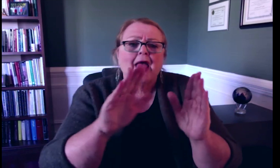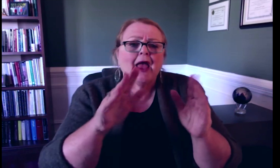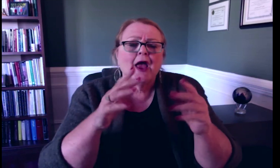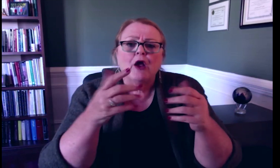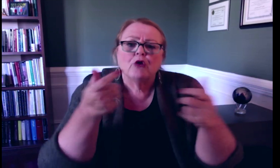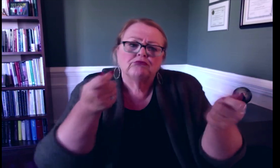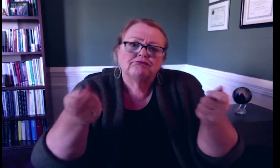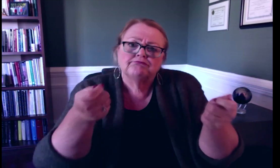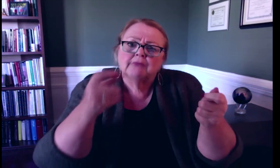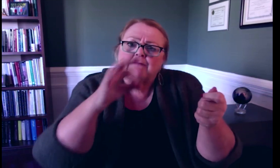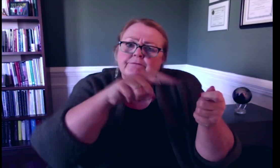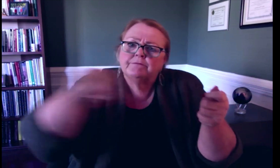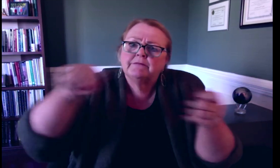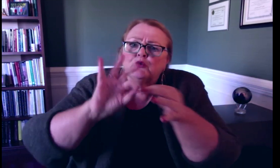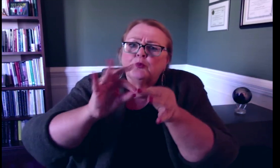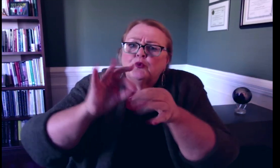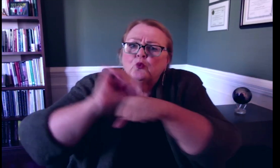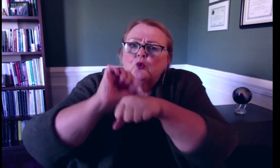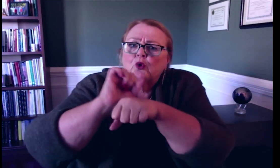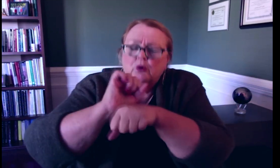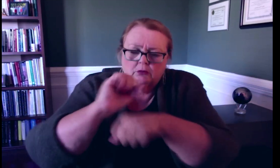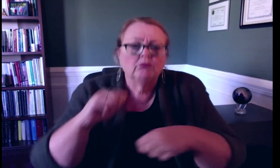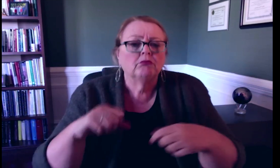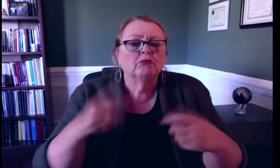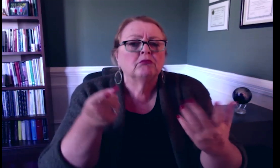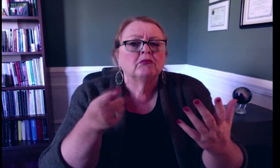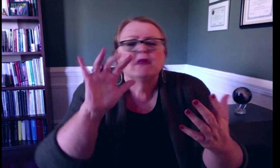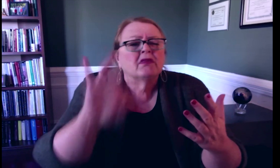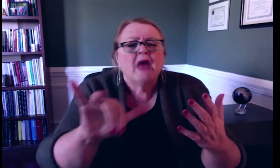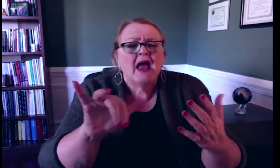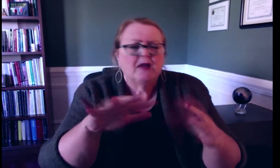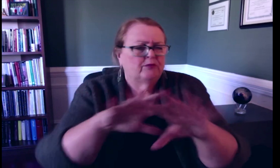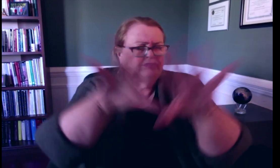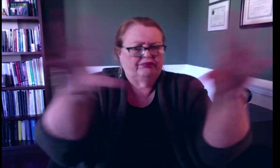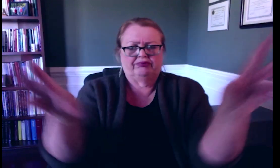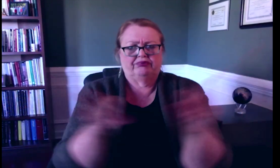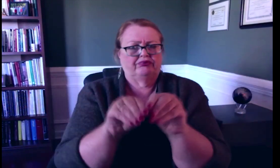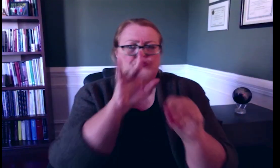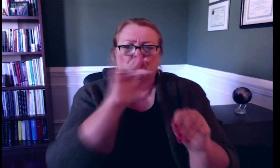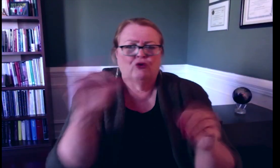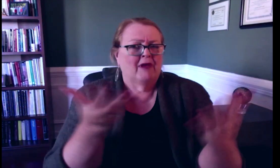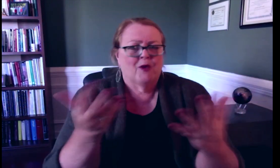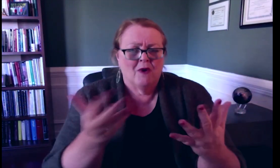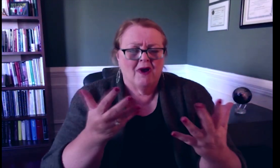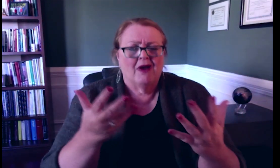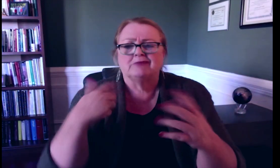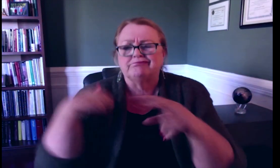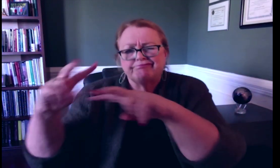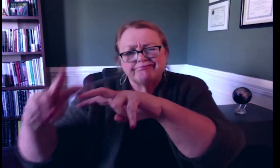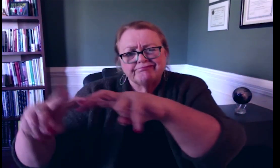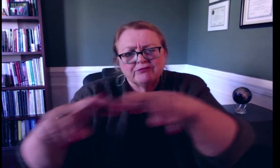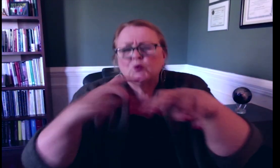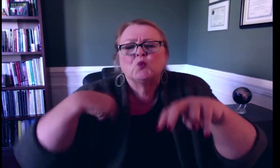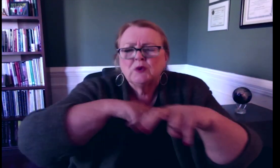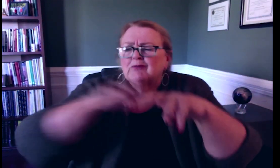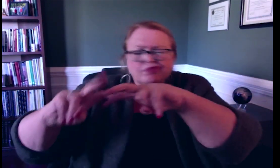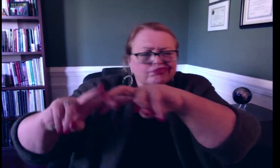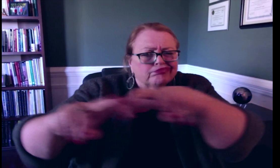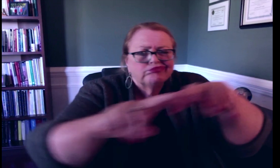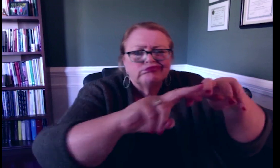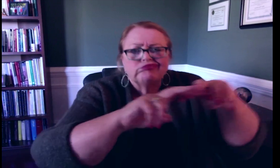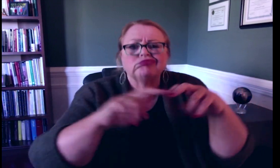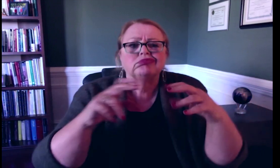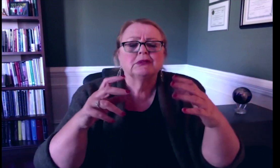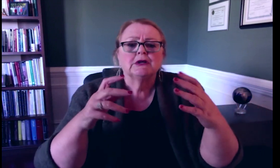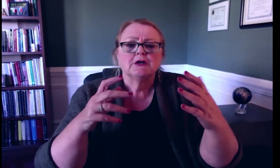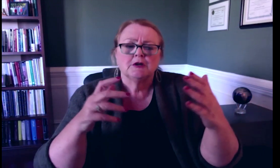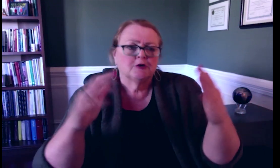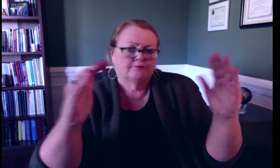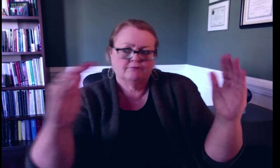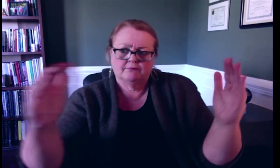state regulation of working interpreters - we've examined the different facets of this,